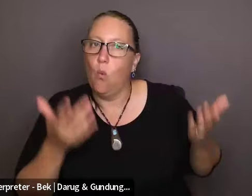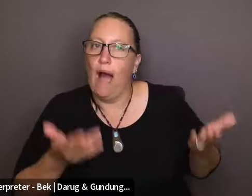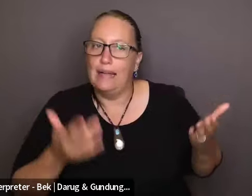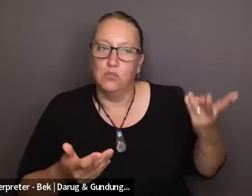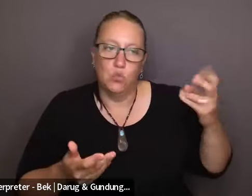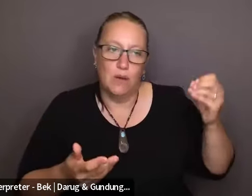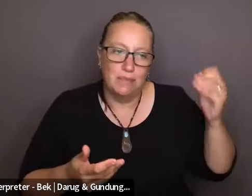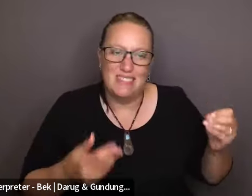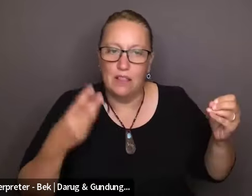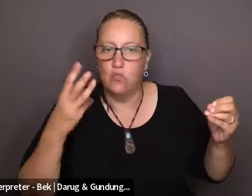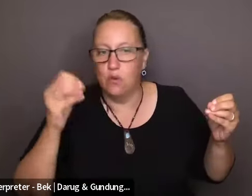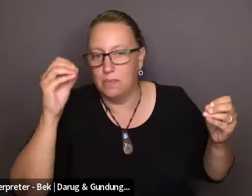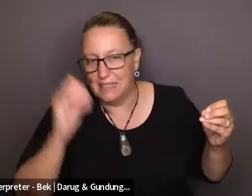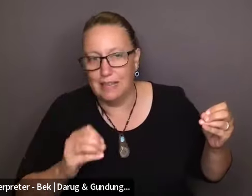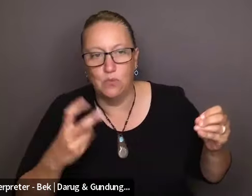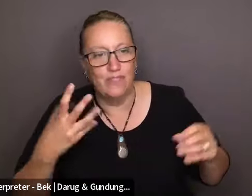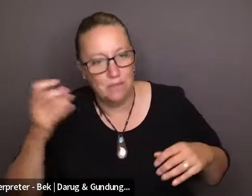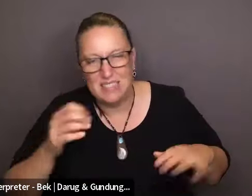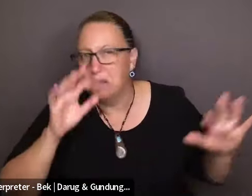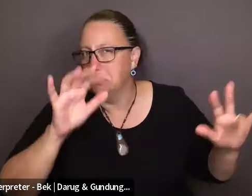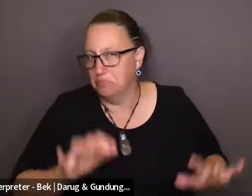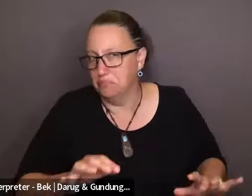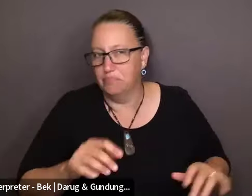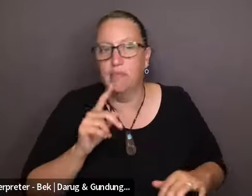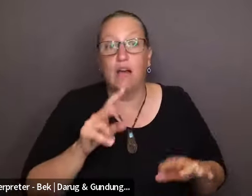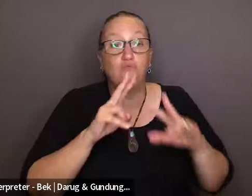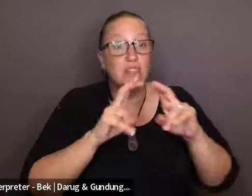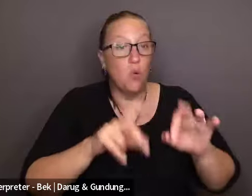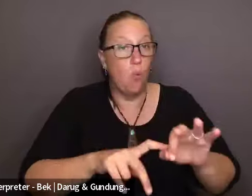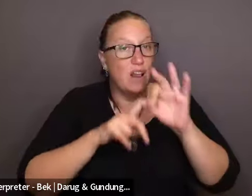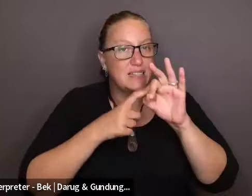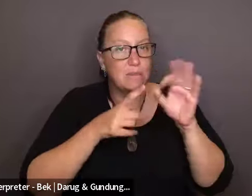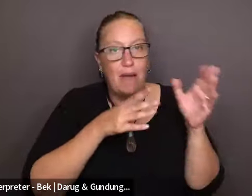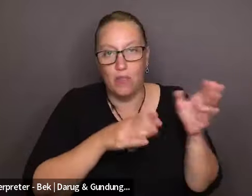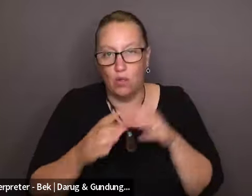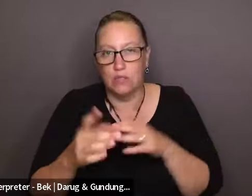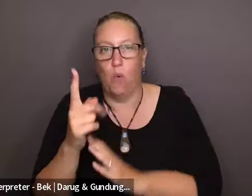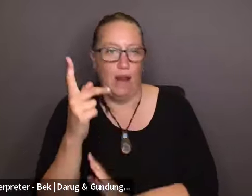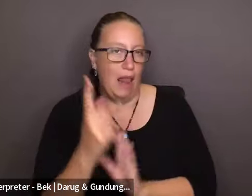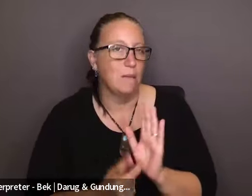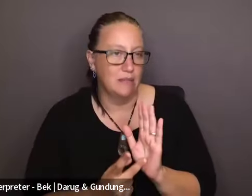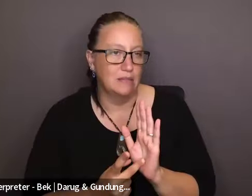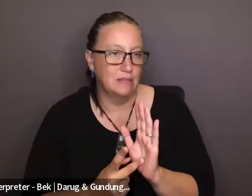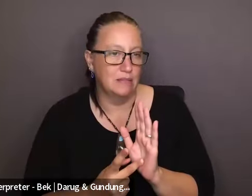stating the topic focus of the project and actually co-